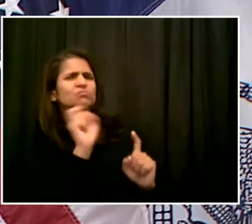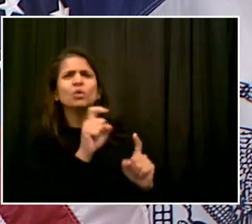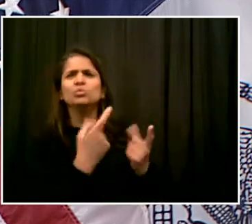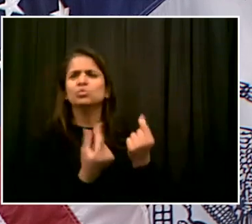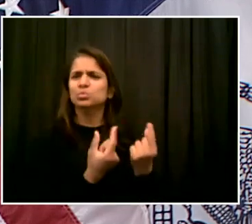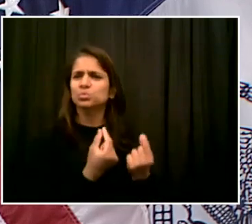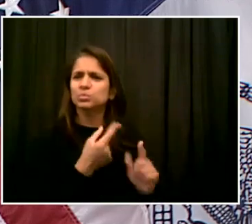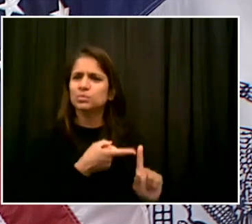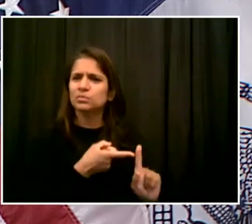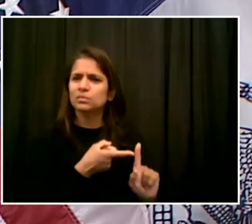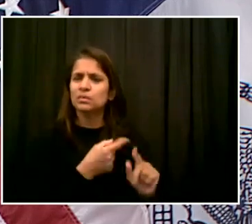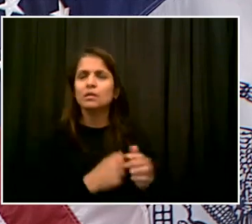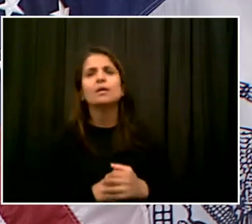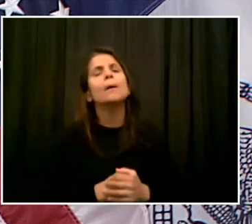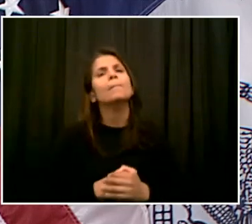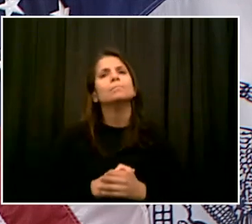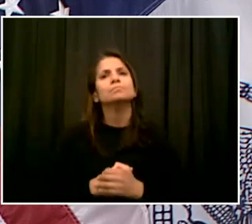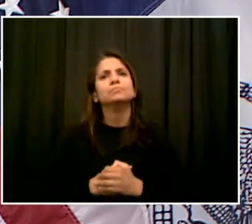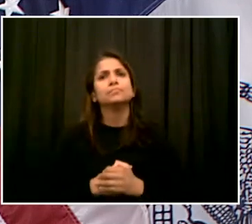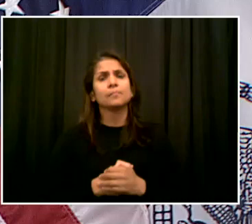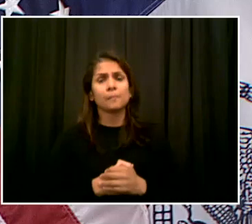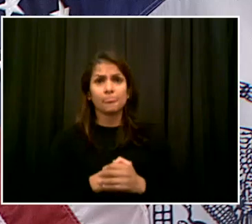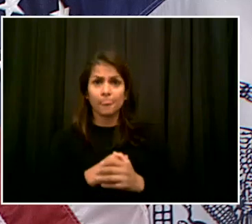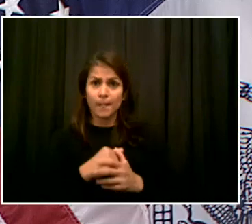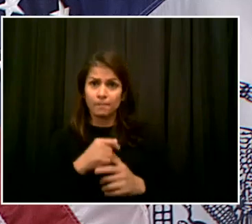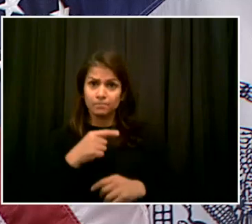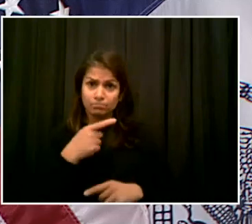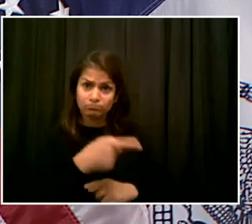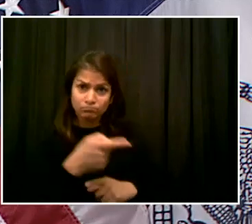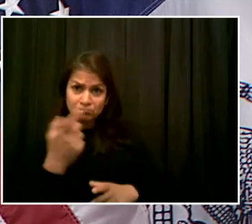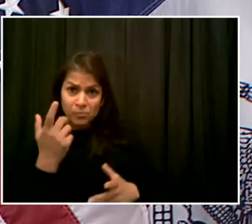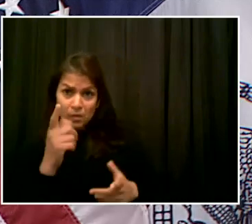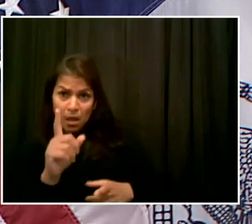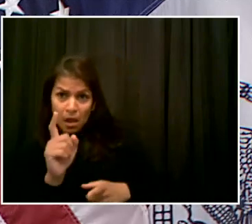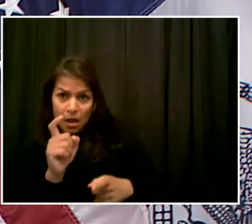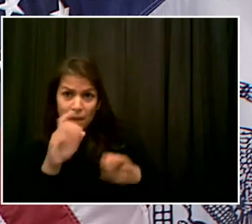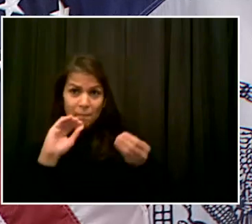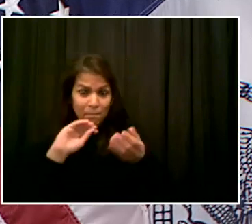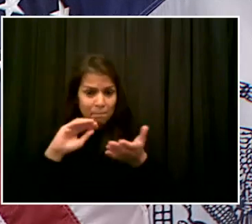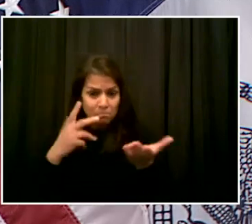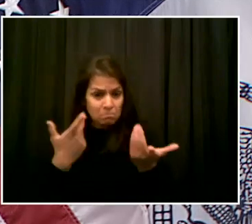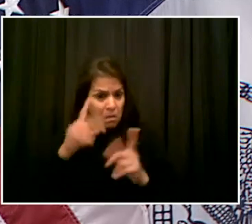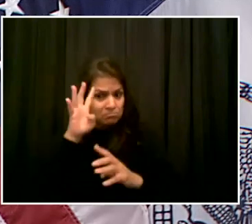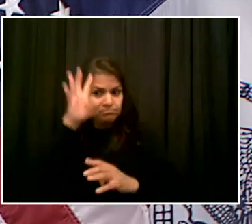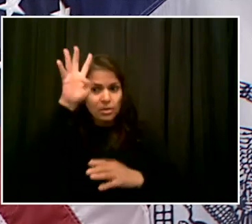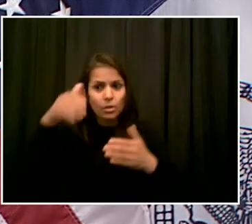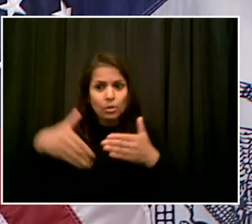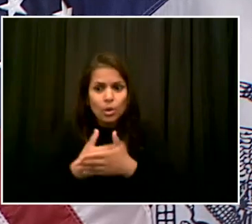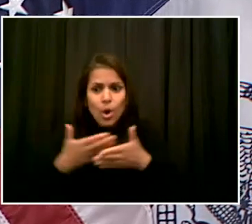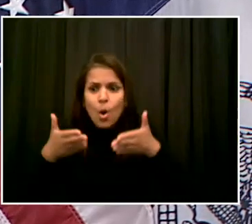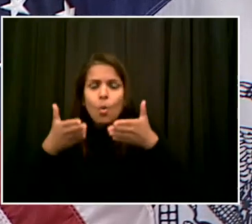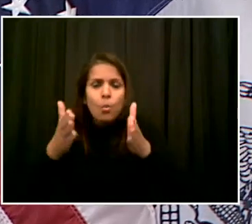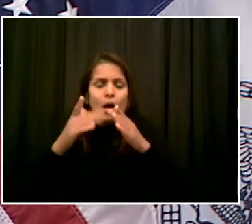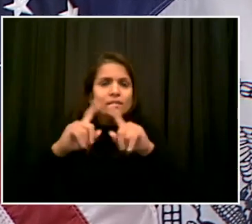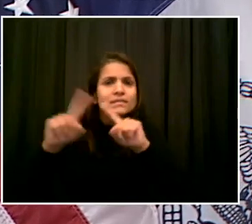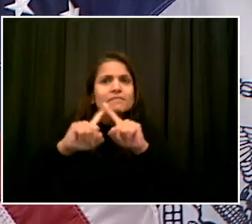SECONDLAY R THERE ANY ADDITIONAL TOOLS, LAW ENFORCEMENOR OTHER TOOLS THAT